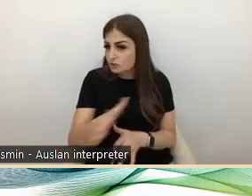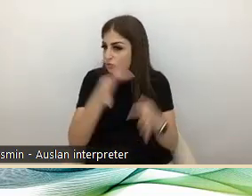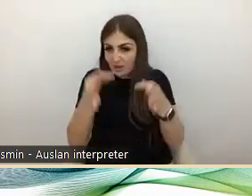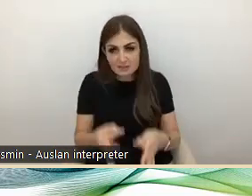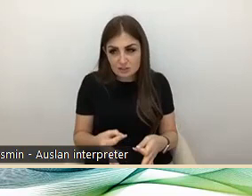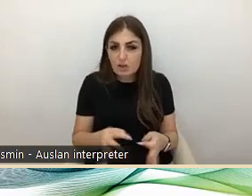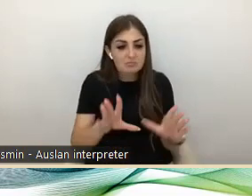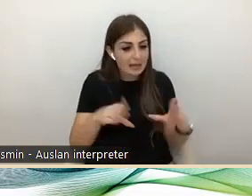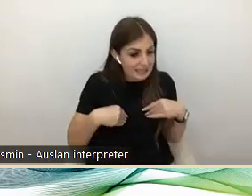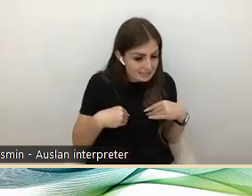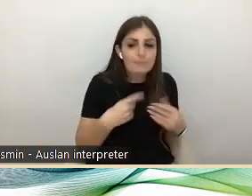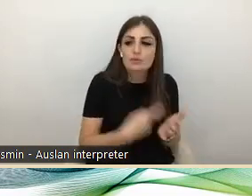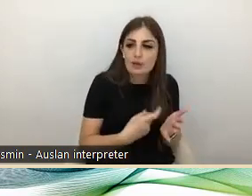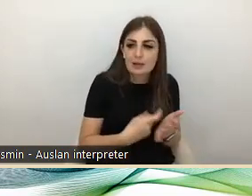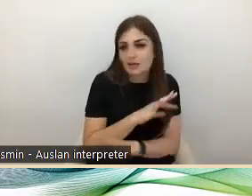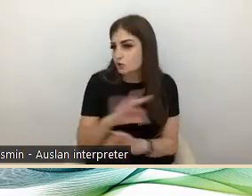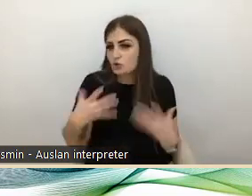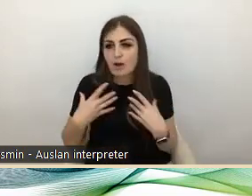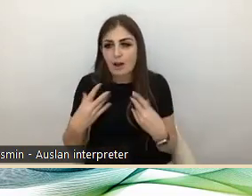accept the recommendation.